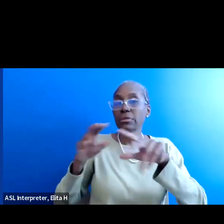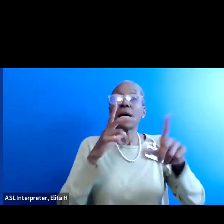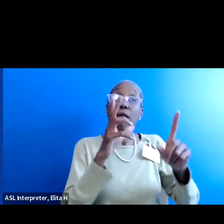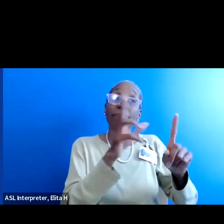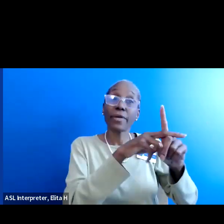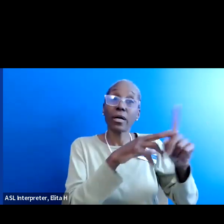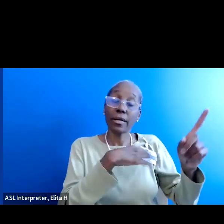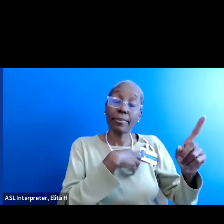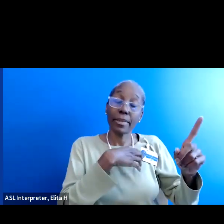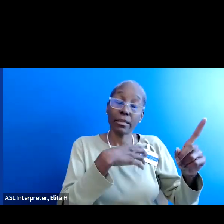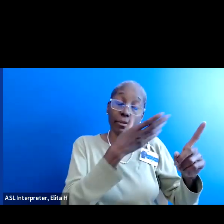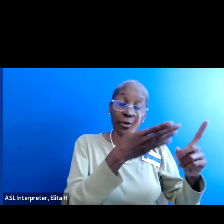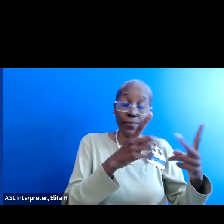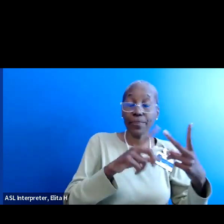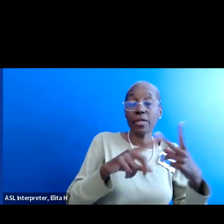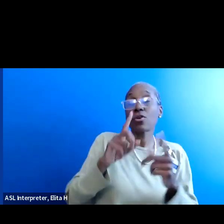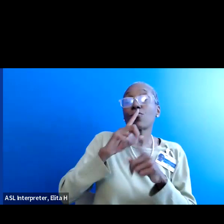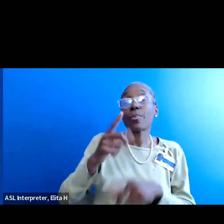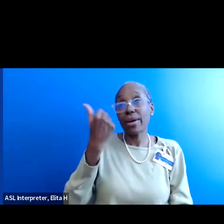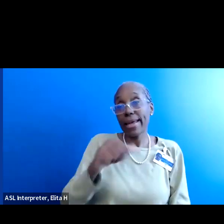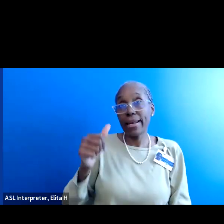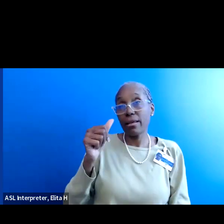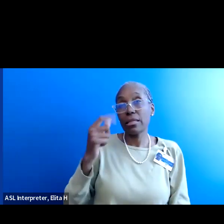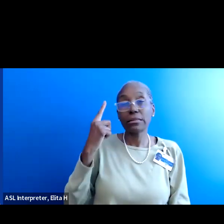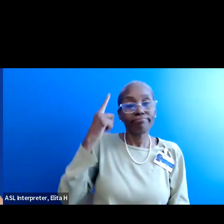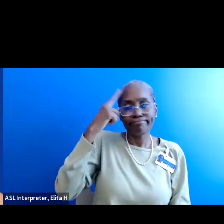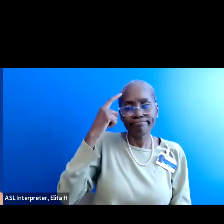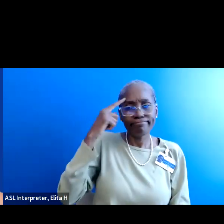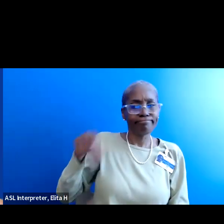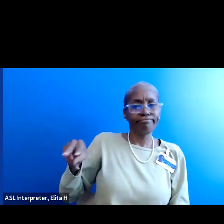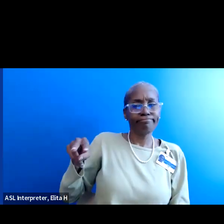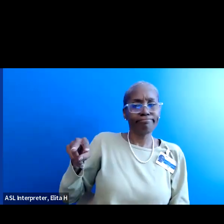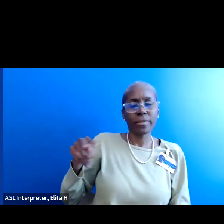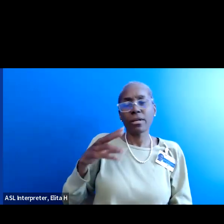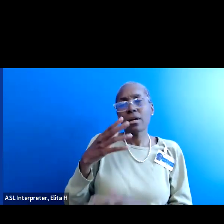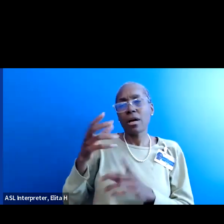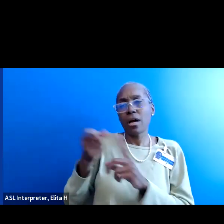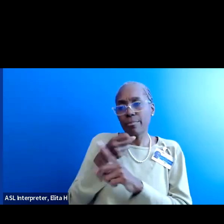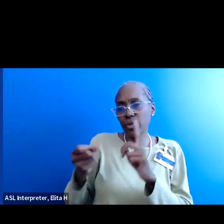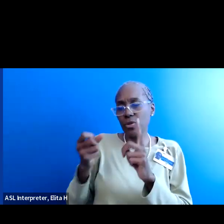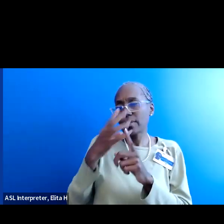And you can also report any suspected abuse, neglect, or exploitation to